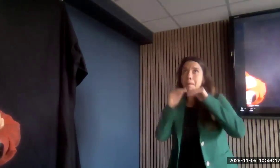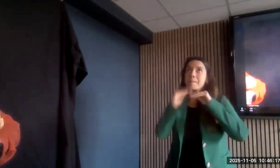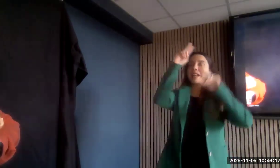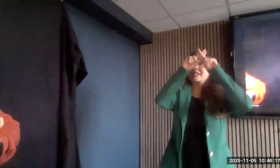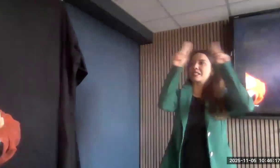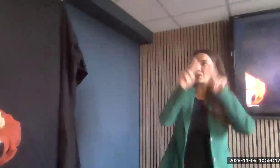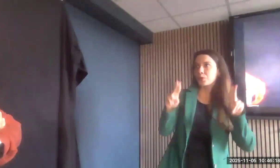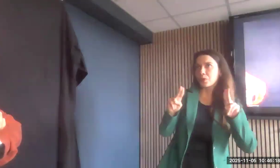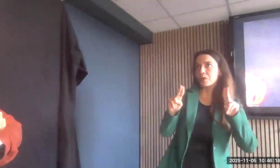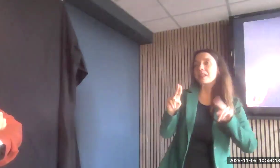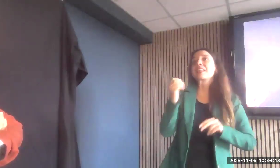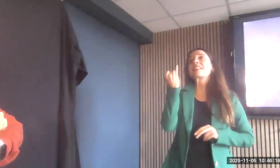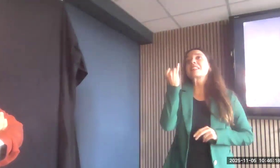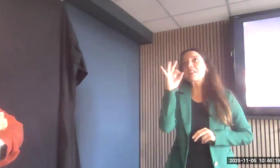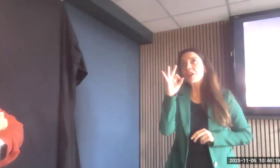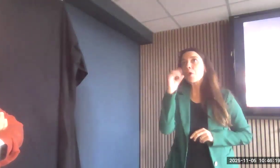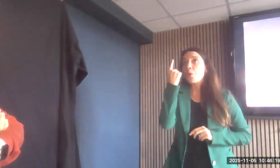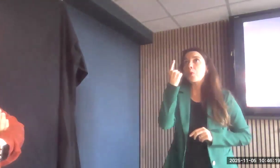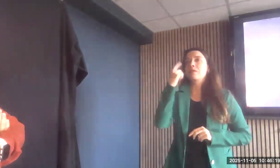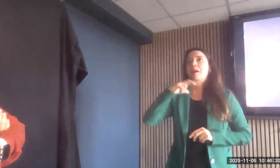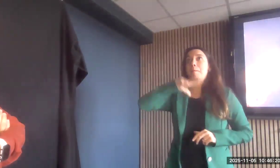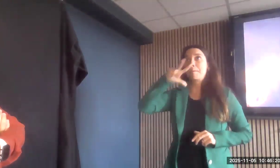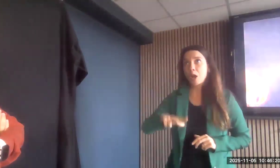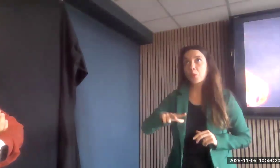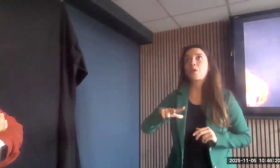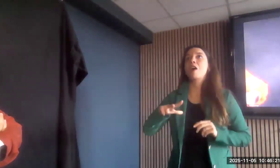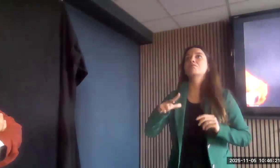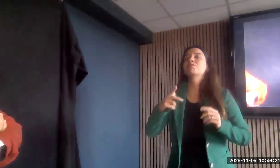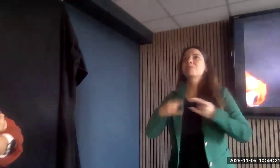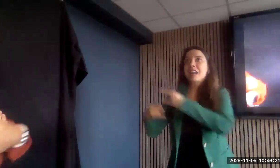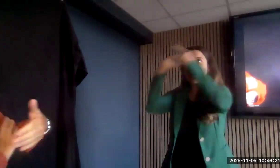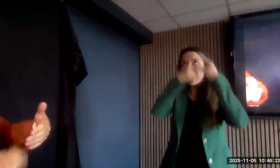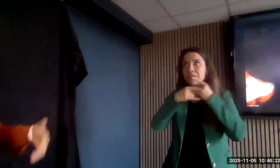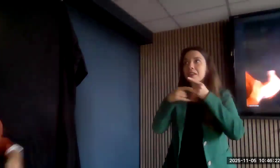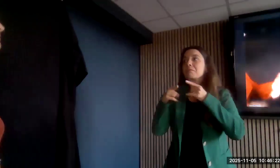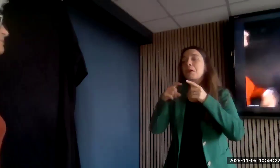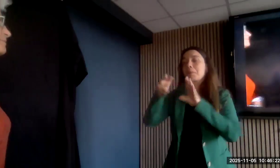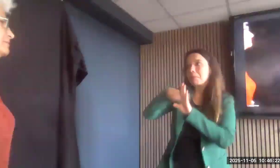, I'm also wondering about regionality. So if, in the north of Portugal, there will be more…